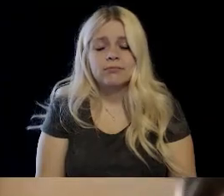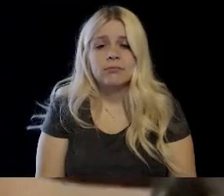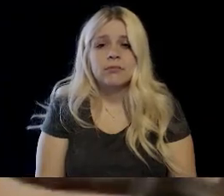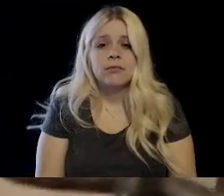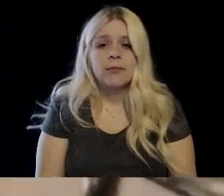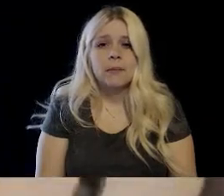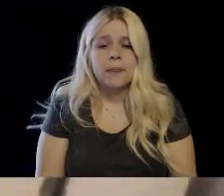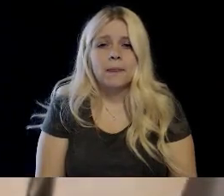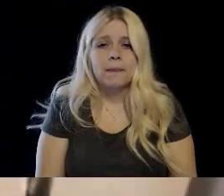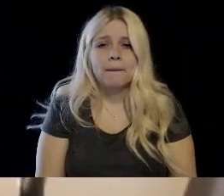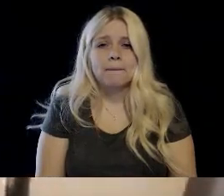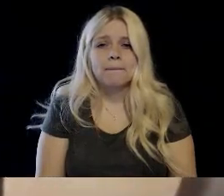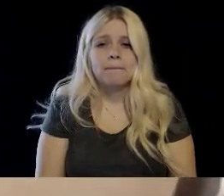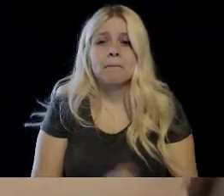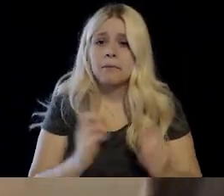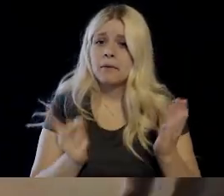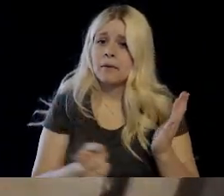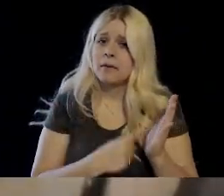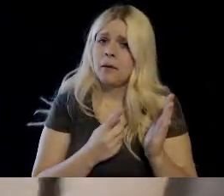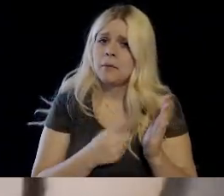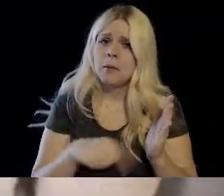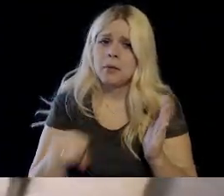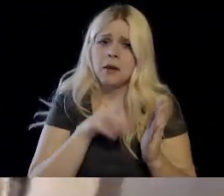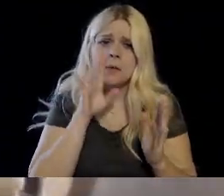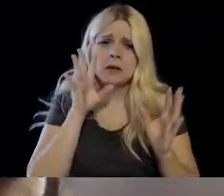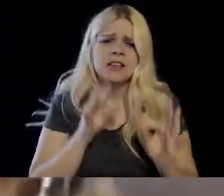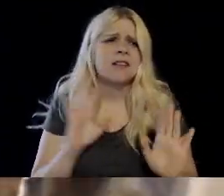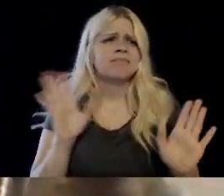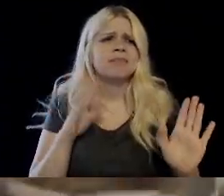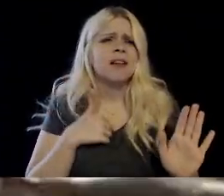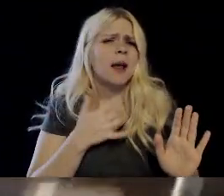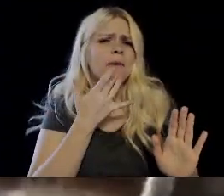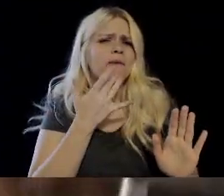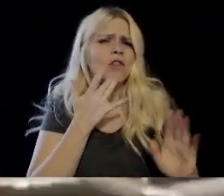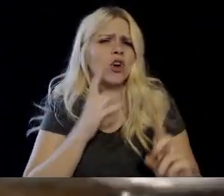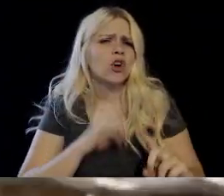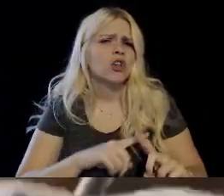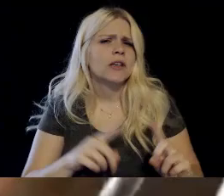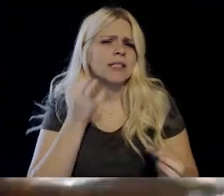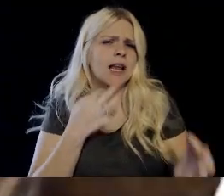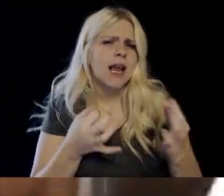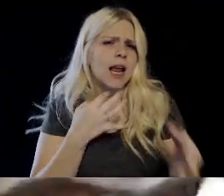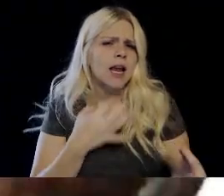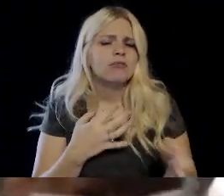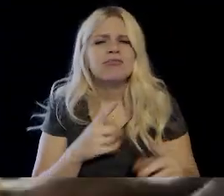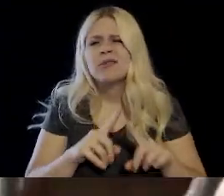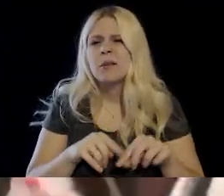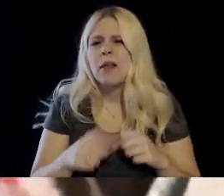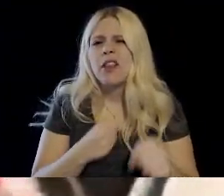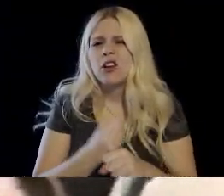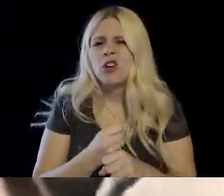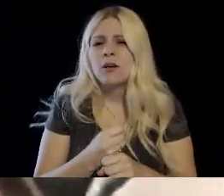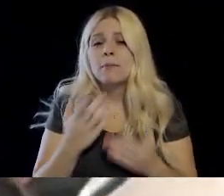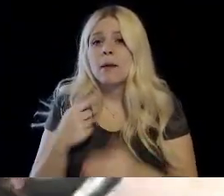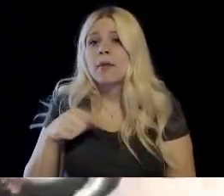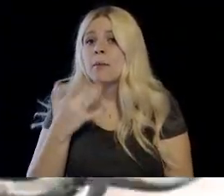year they change their mind about what's a good snack. So, whether it's a sweet or a savory time of year that's for them to decide.